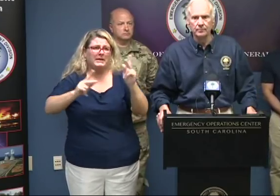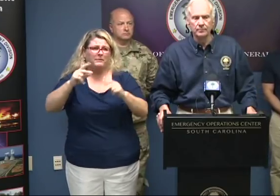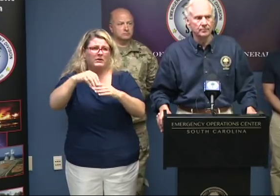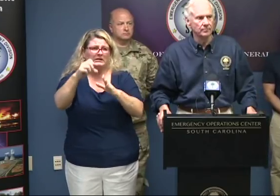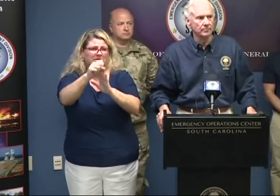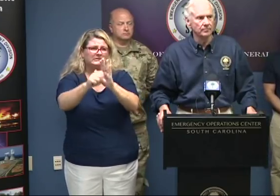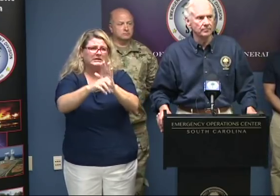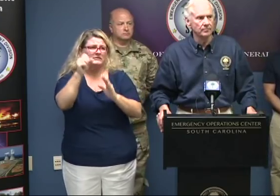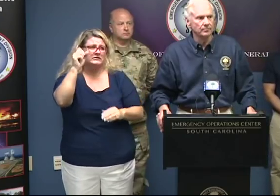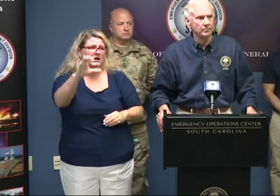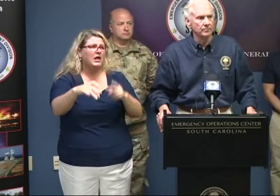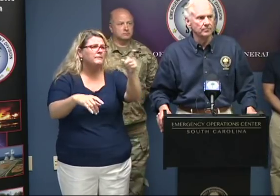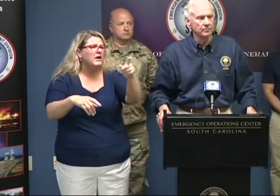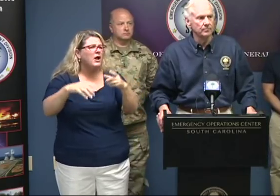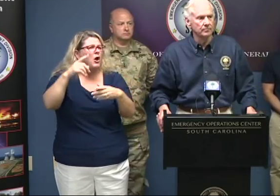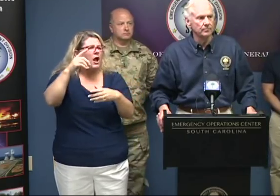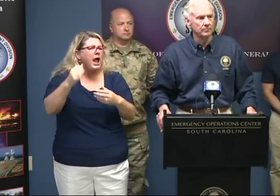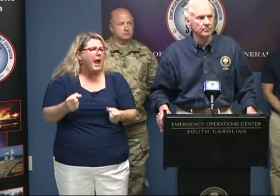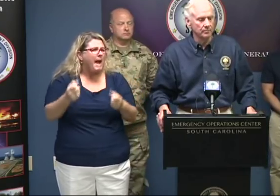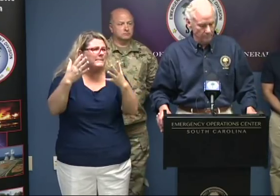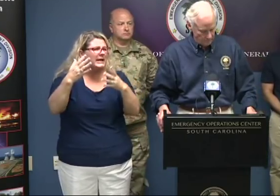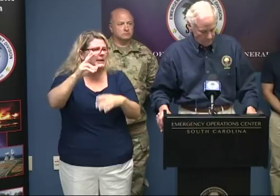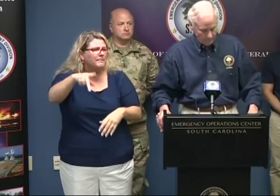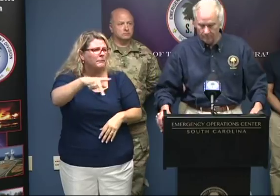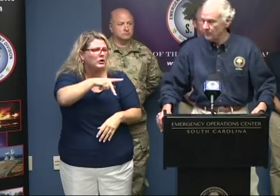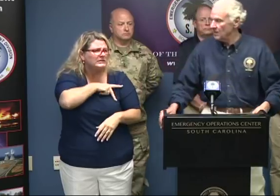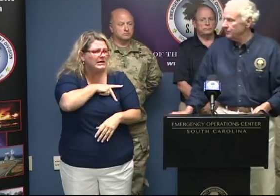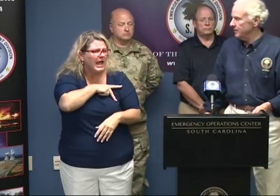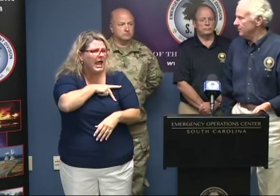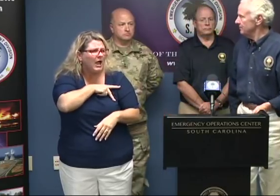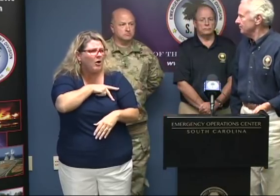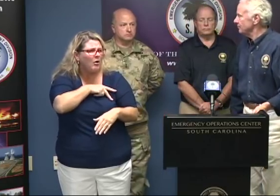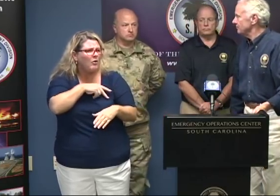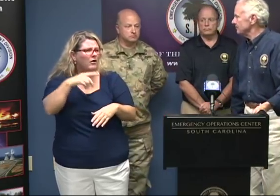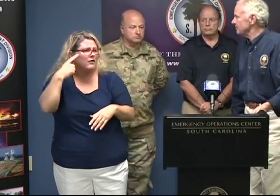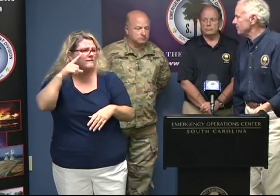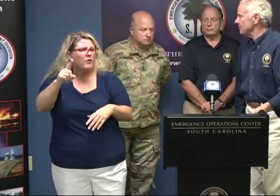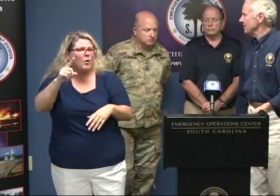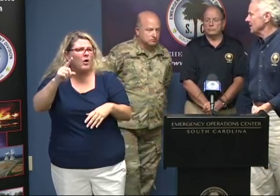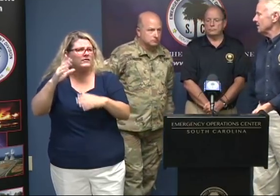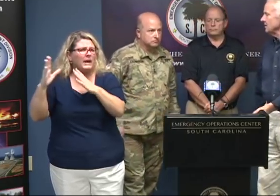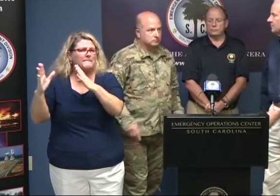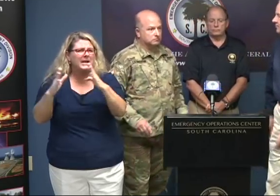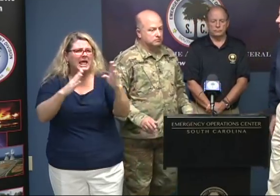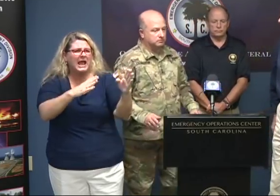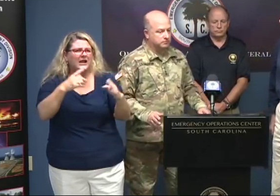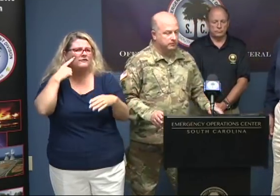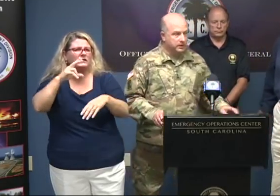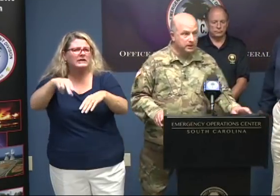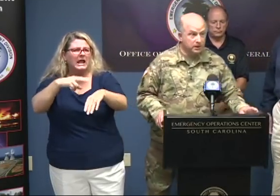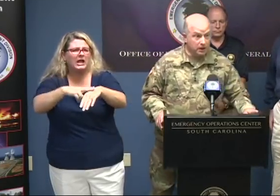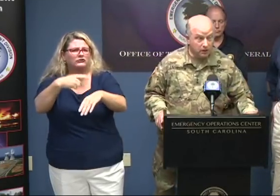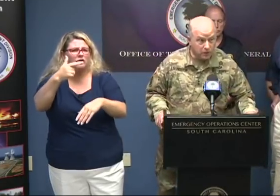[Reporter] Again, can we repeat the number of activated personnel in place to deal with those contingency plans and the National Guardsmen?